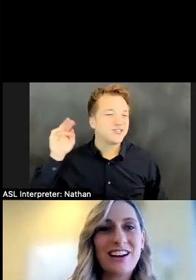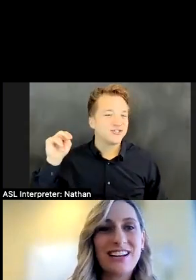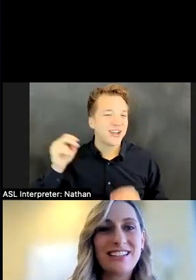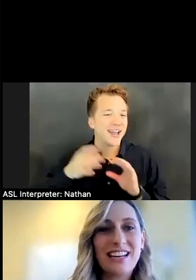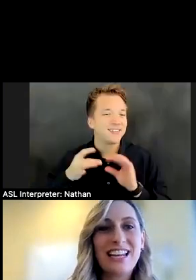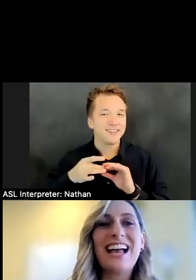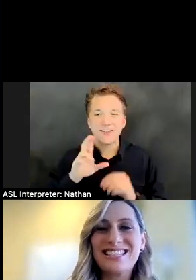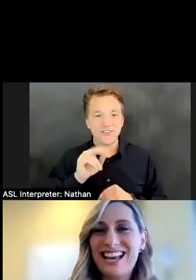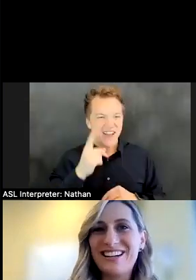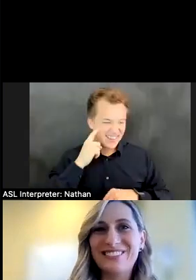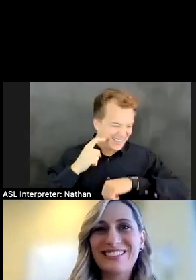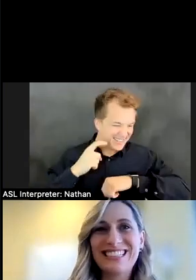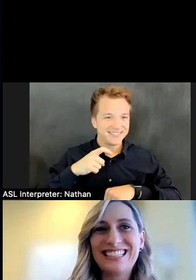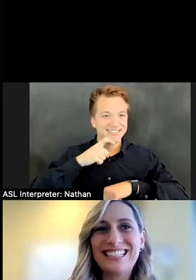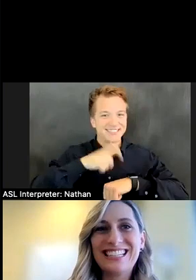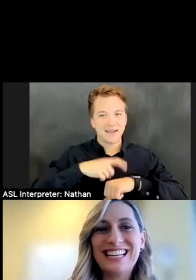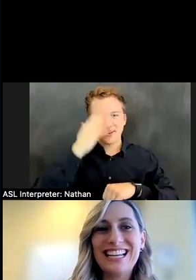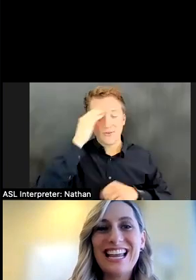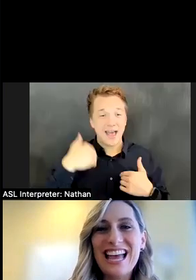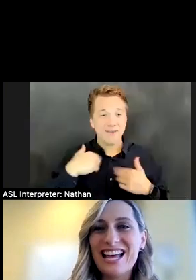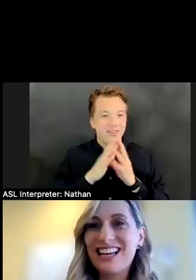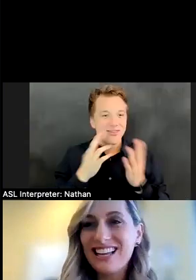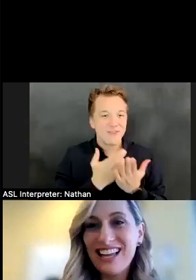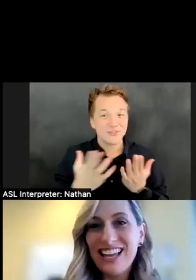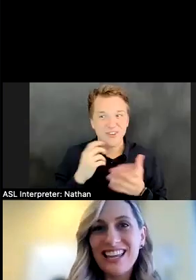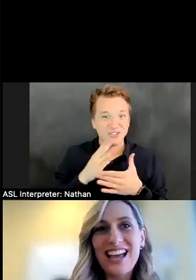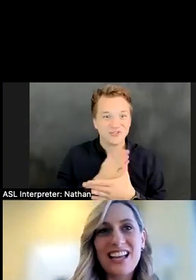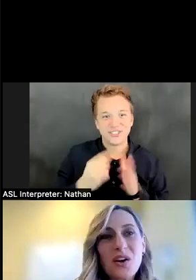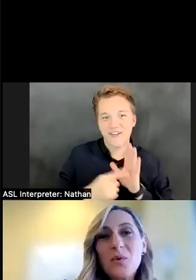We're almost at time, and I know you have some resources to share. Yeah!